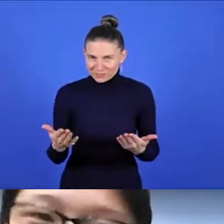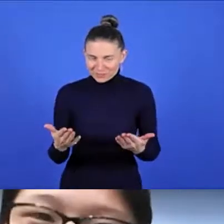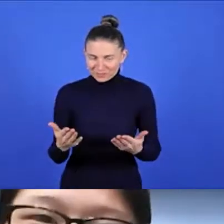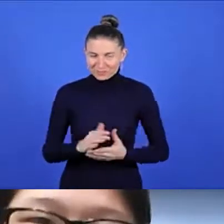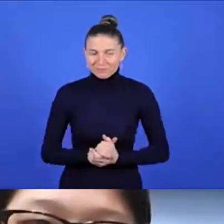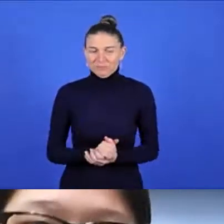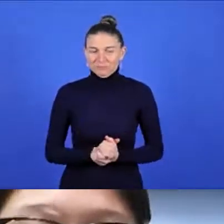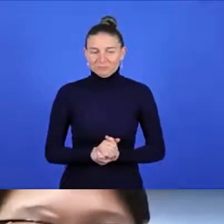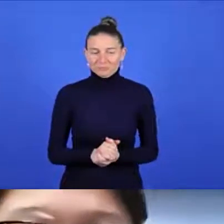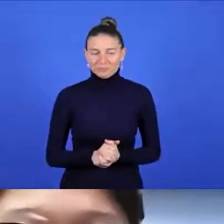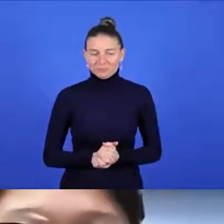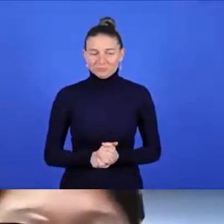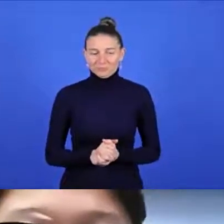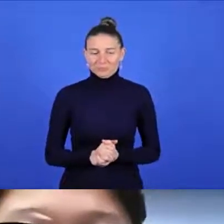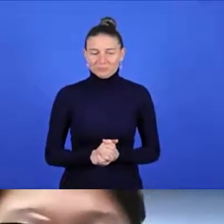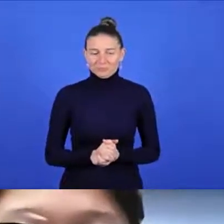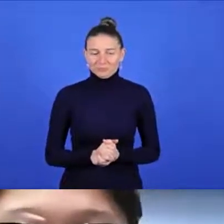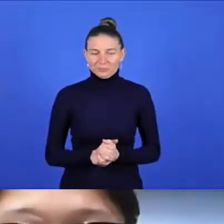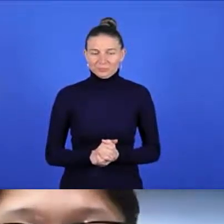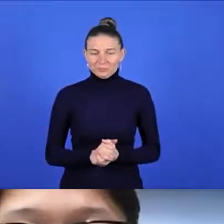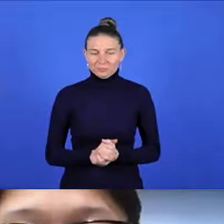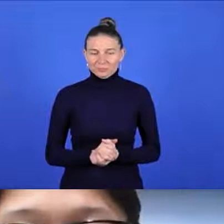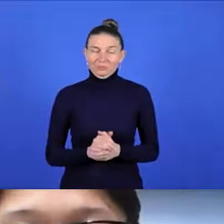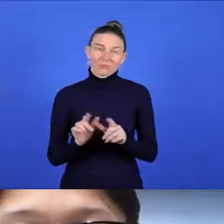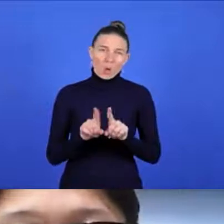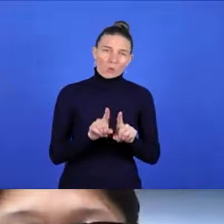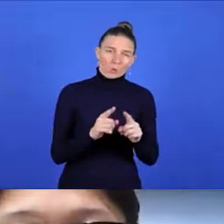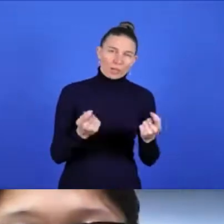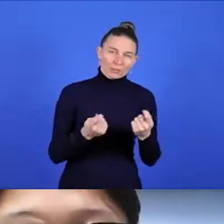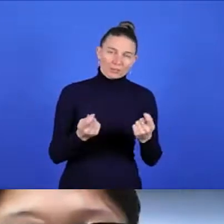, who is interpreting